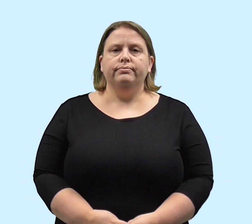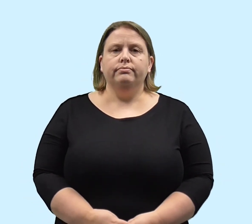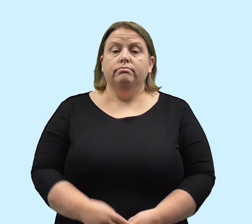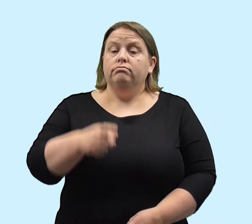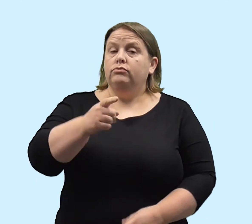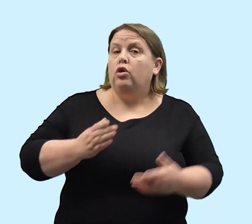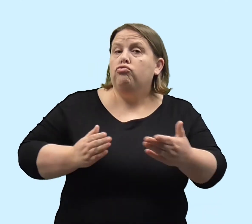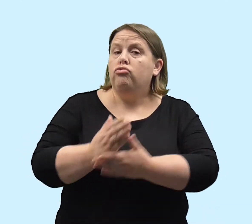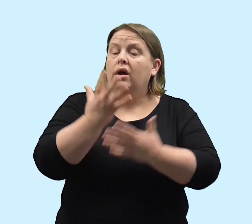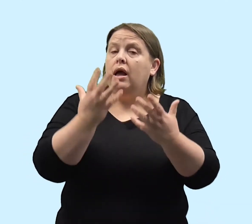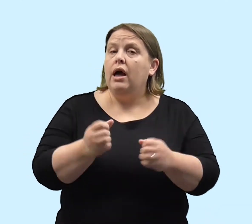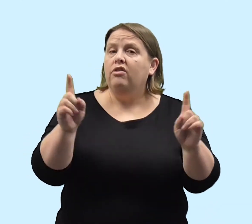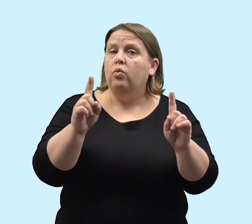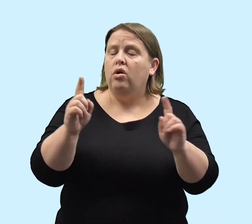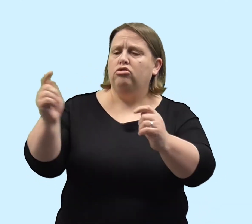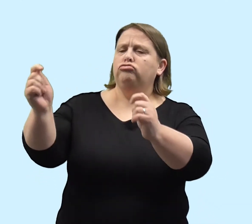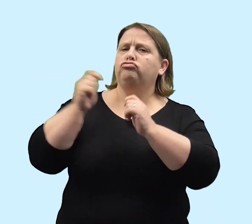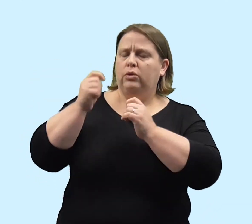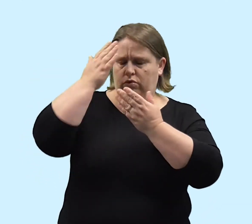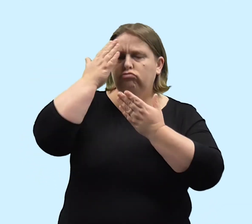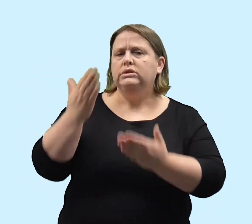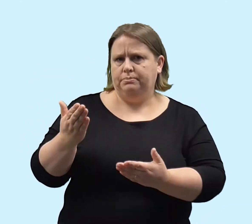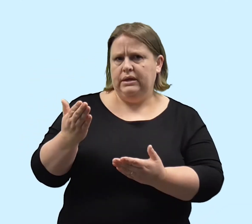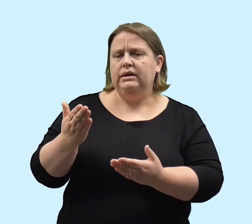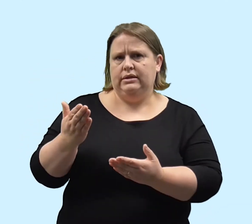You have the right to be treated with respect.